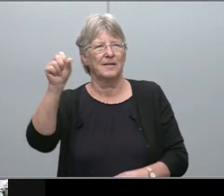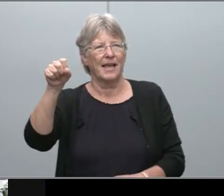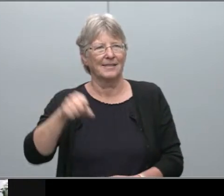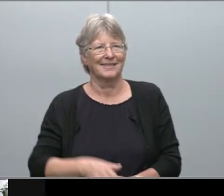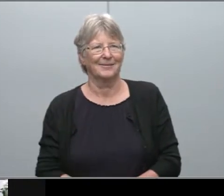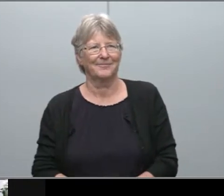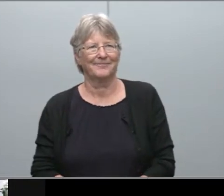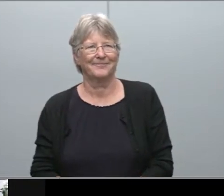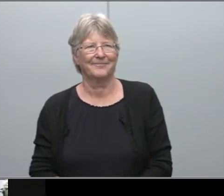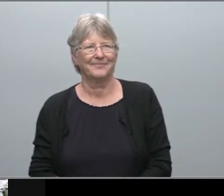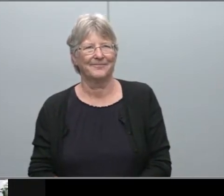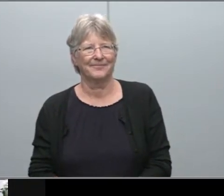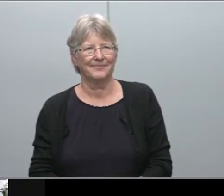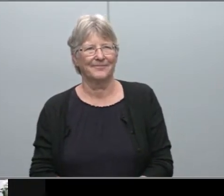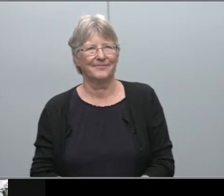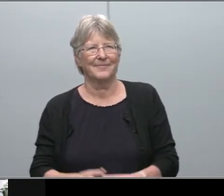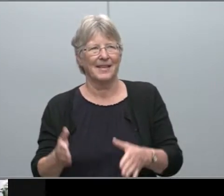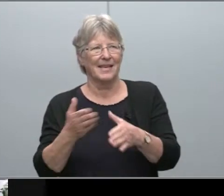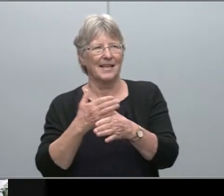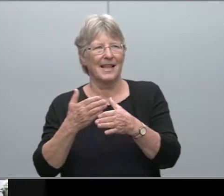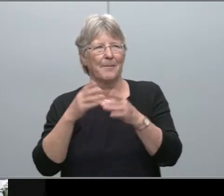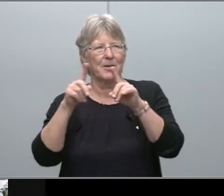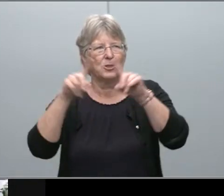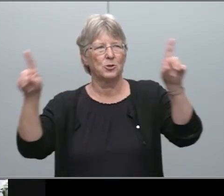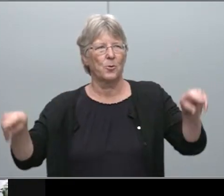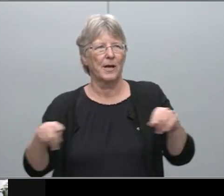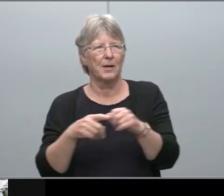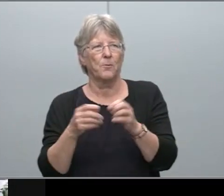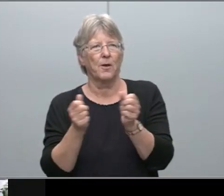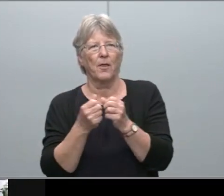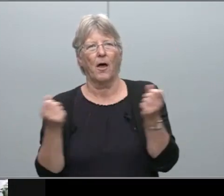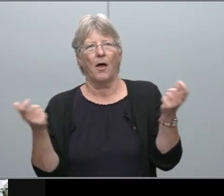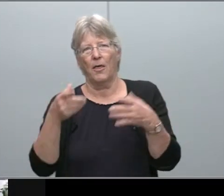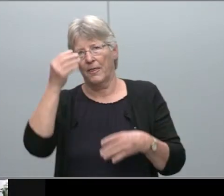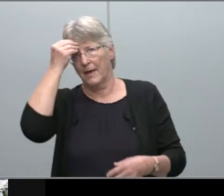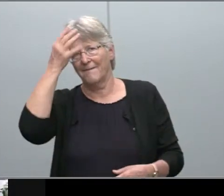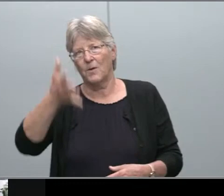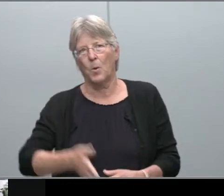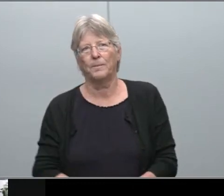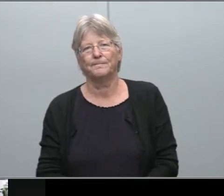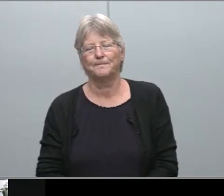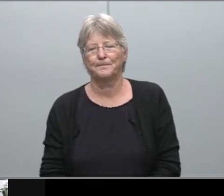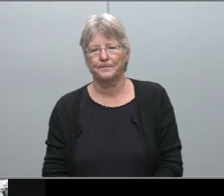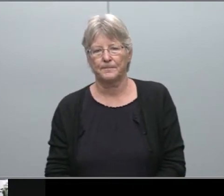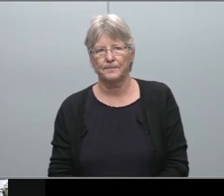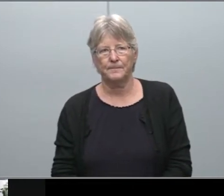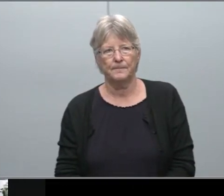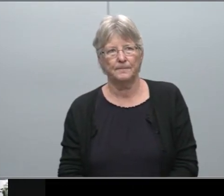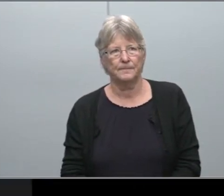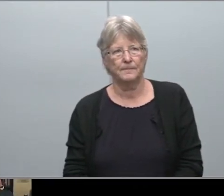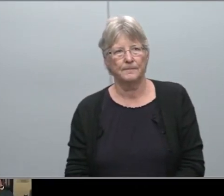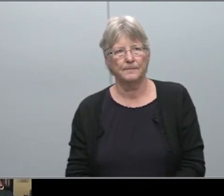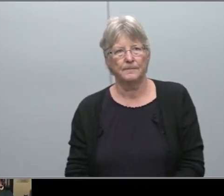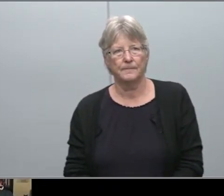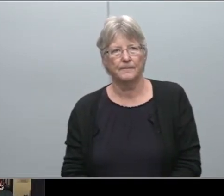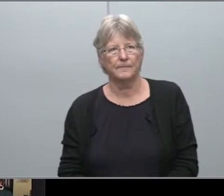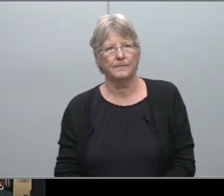Dr. Heenan, did you wanna share anything? Yeah, no. - Add to change . No. Perfect.